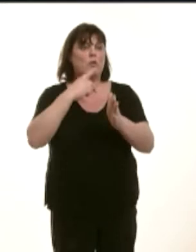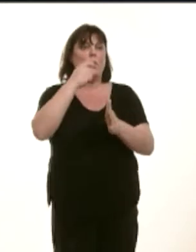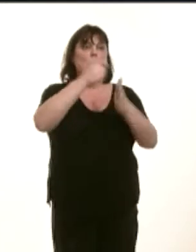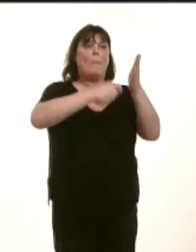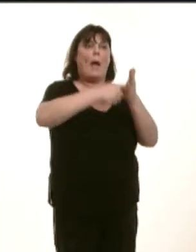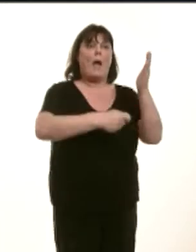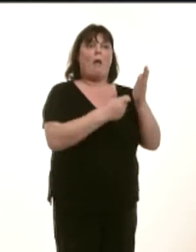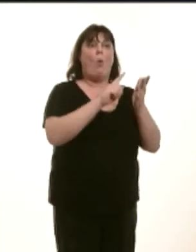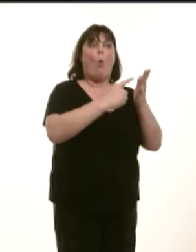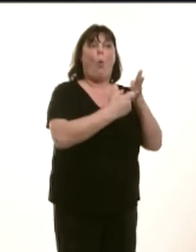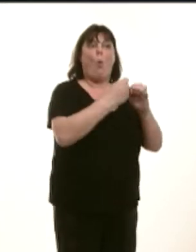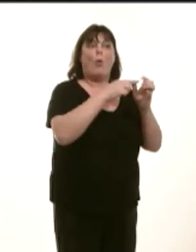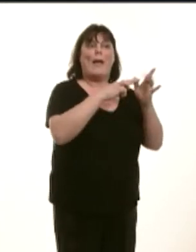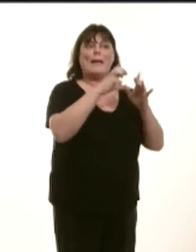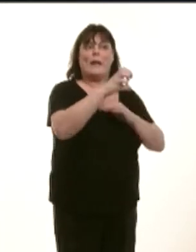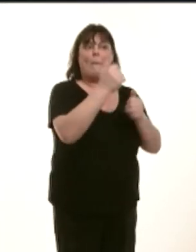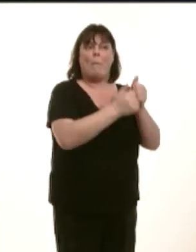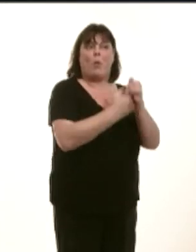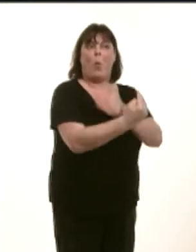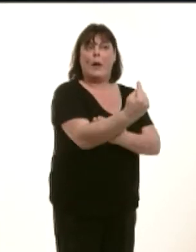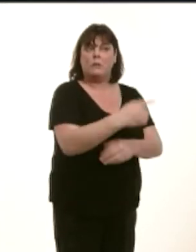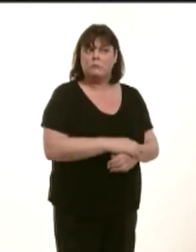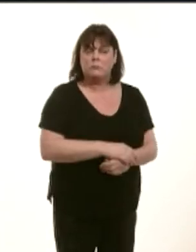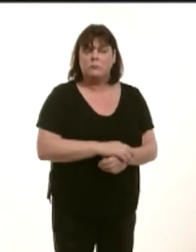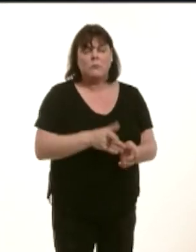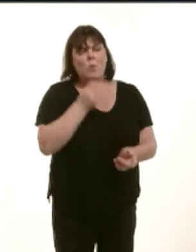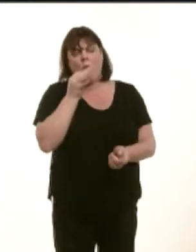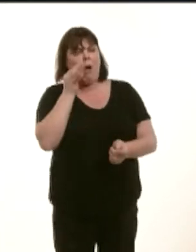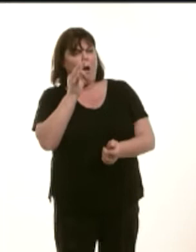farms. I wondered whether, in that context, First Minister, youíd consider working with